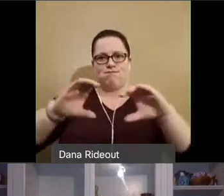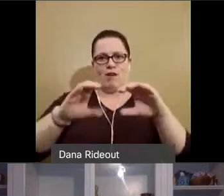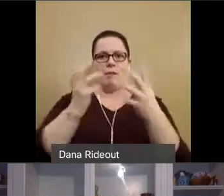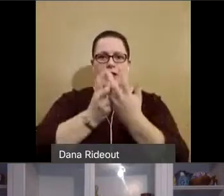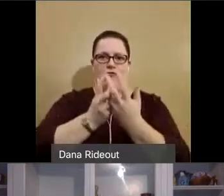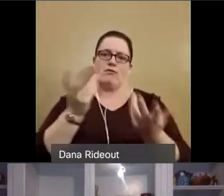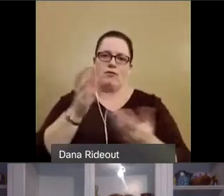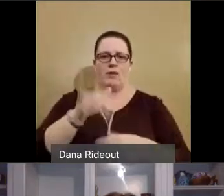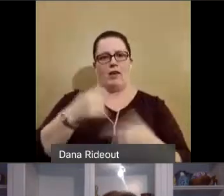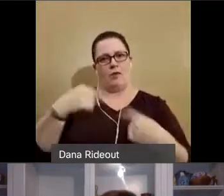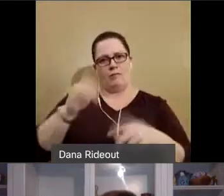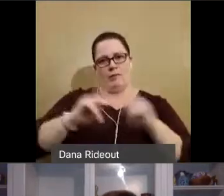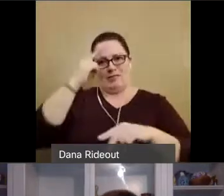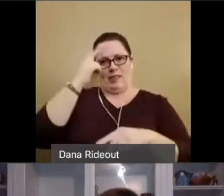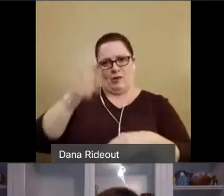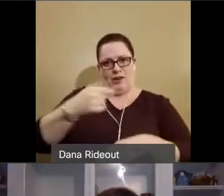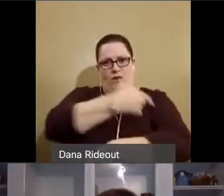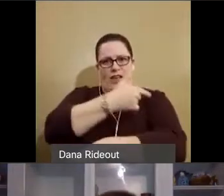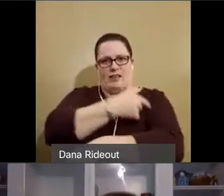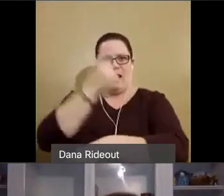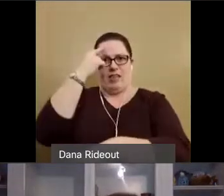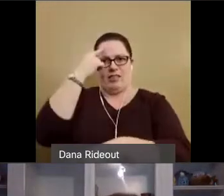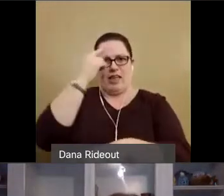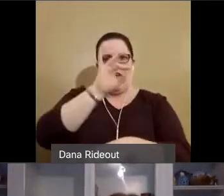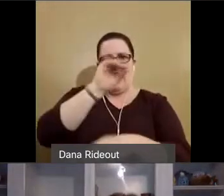I think something between 80, 90% of the population vote to be effective.